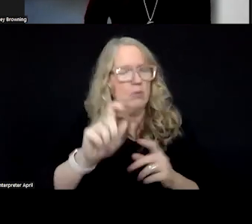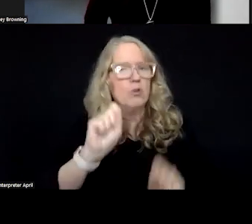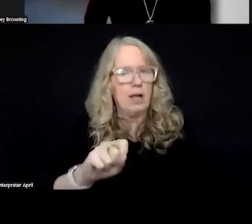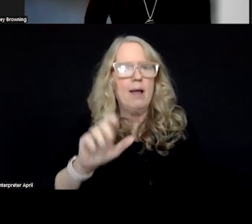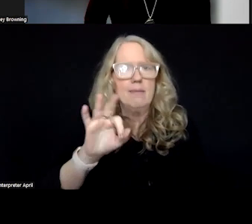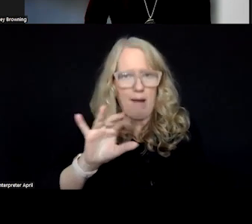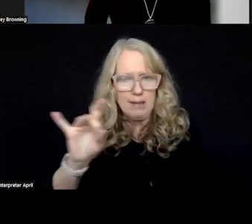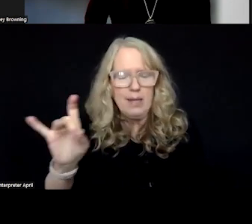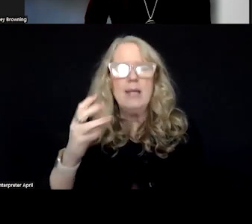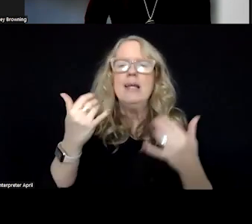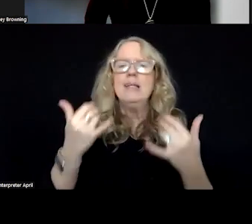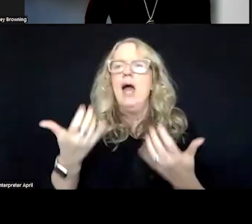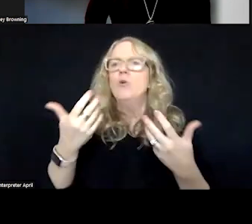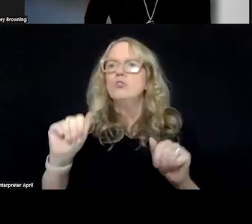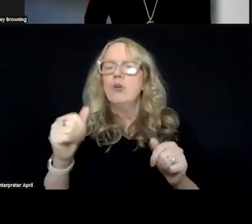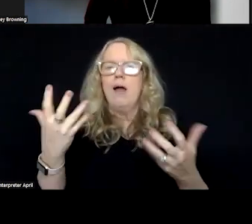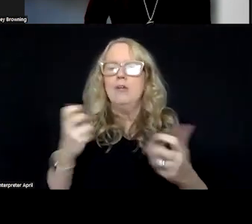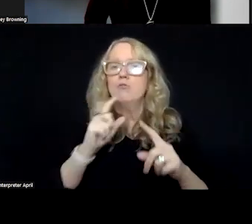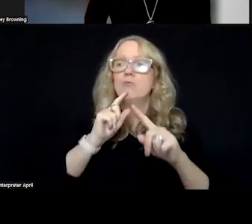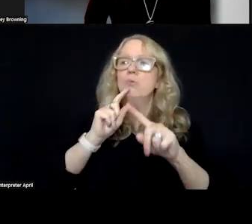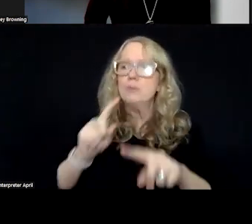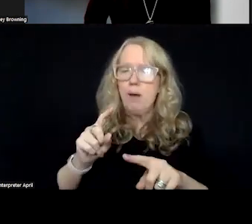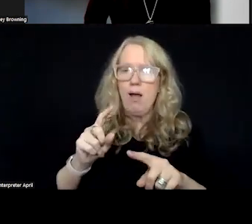NOW WE ARE WORKING ON SOMEONE TO RESPOND AND A PLACE TO GO.